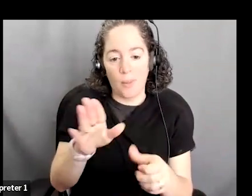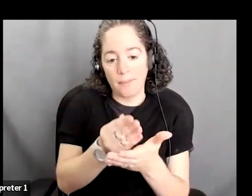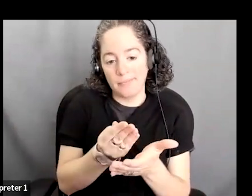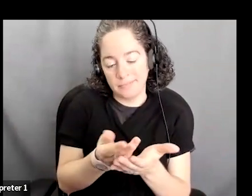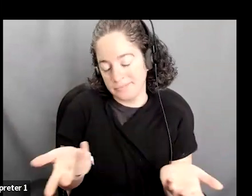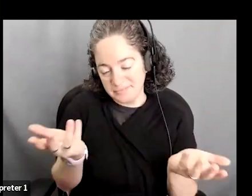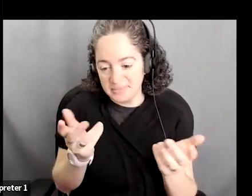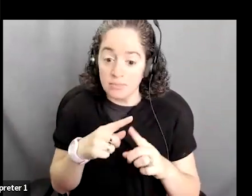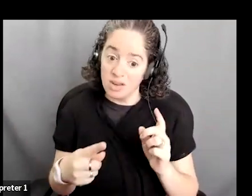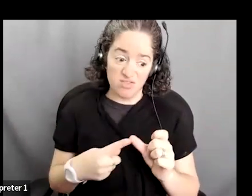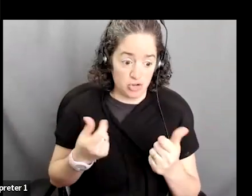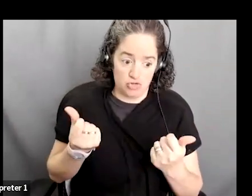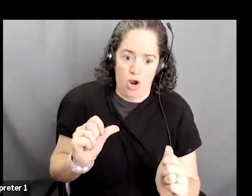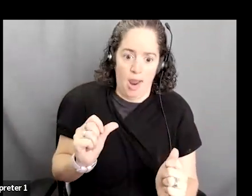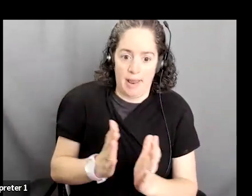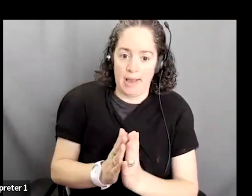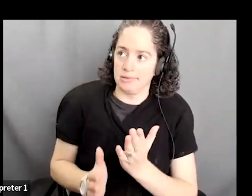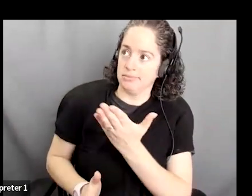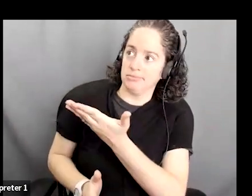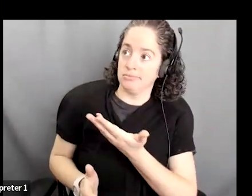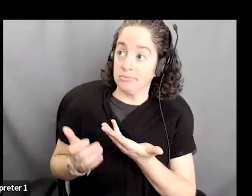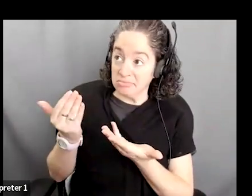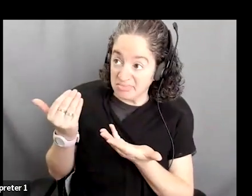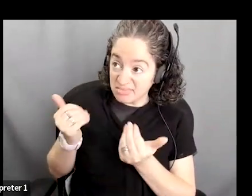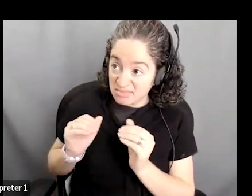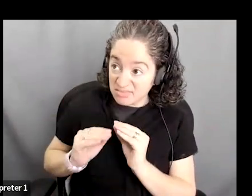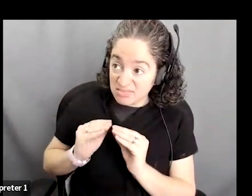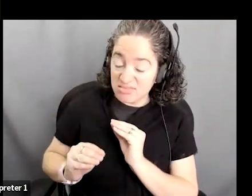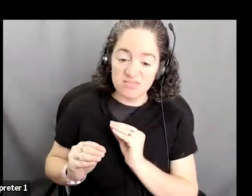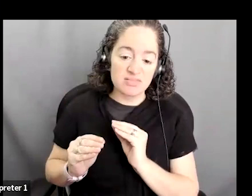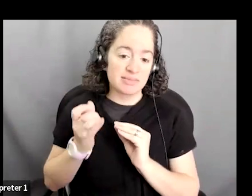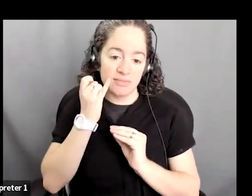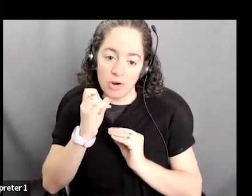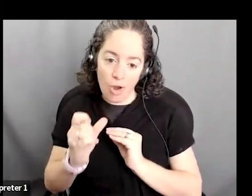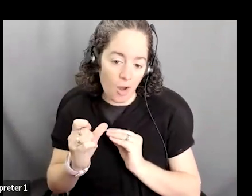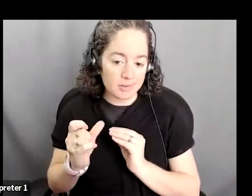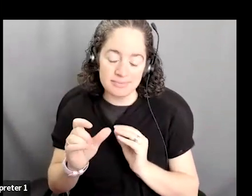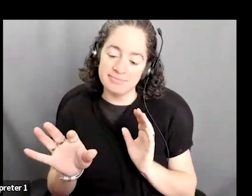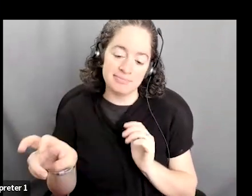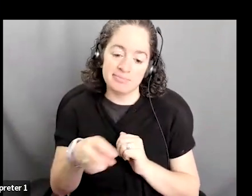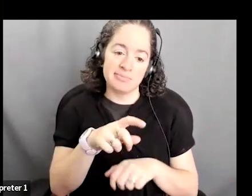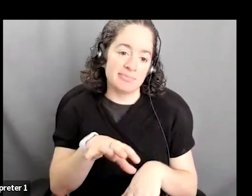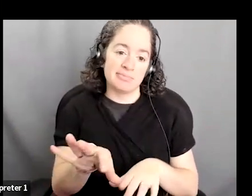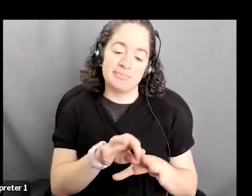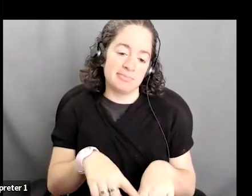the things and then if they won't, then choose a different solution that is willing to commit to accessibility. I like your point, Gen.